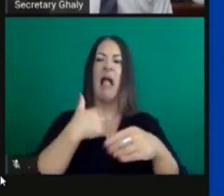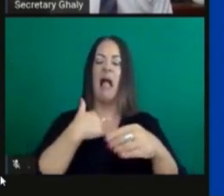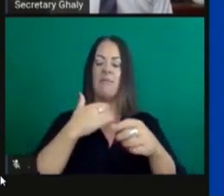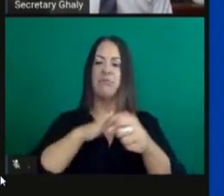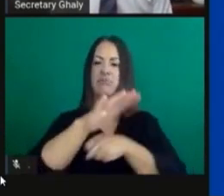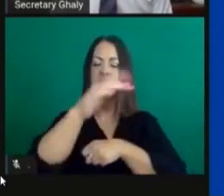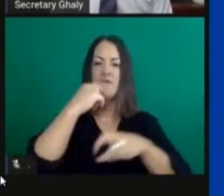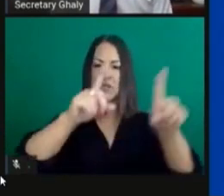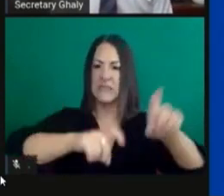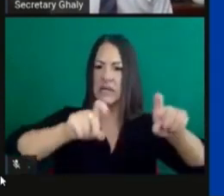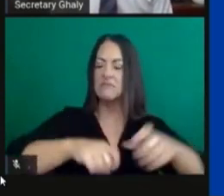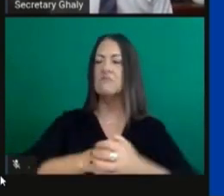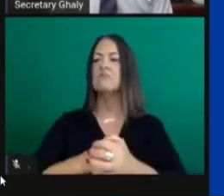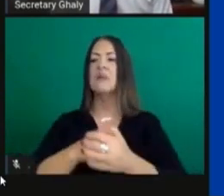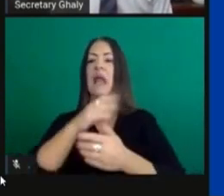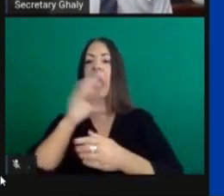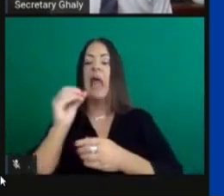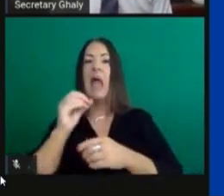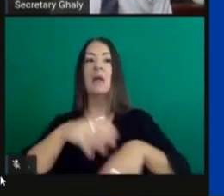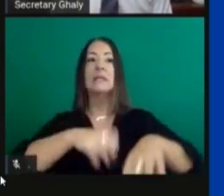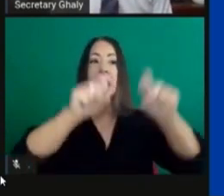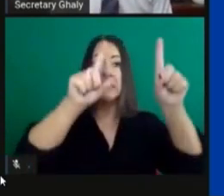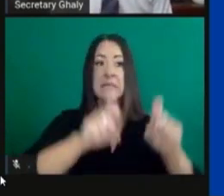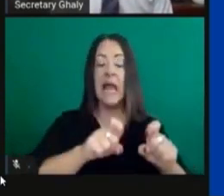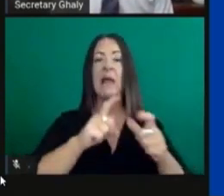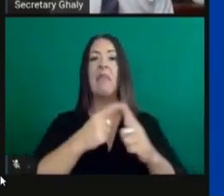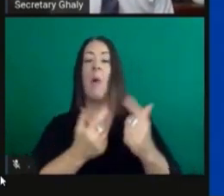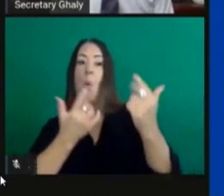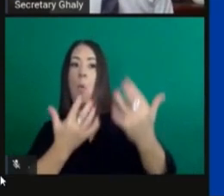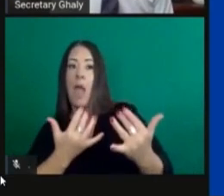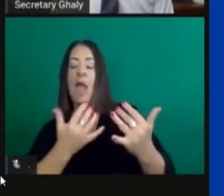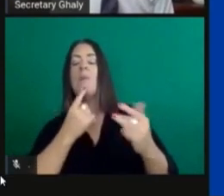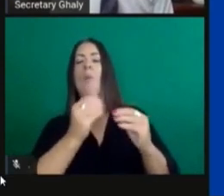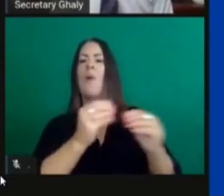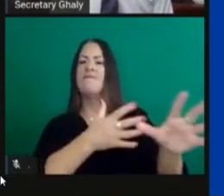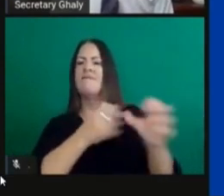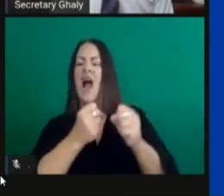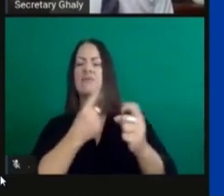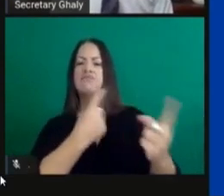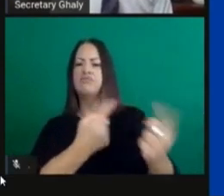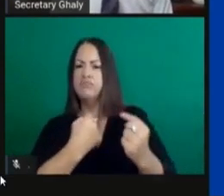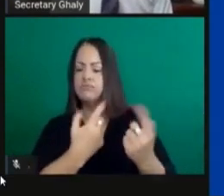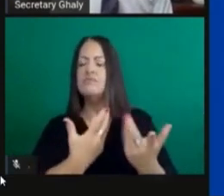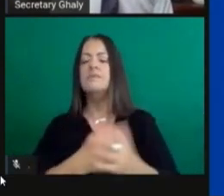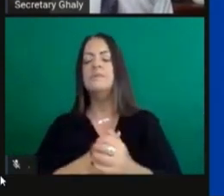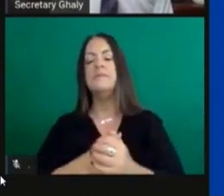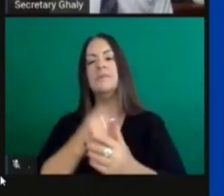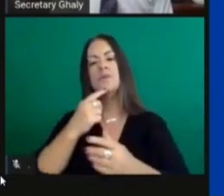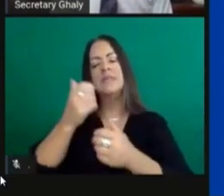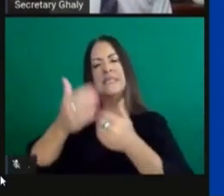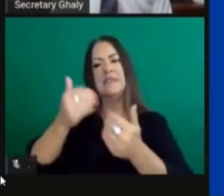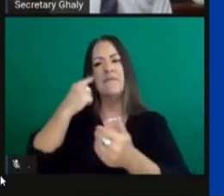OVER THE PAST COUPLE OF WEEKS IS REALLY AN A ARRIVAL TO A DIFFERENT TIME. THE TURNAROUND TIMES ARE